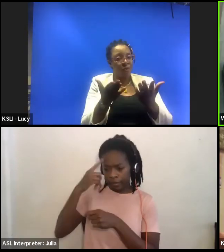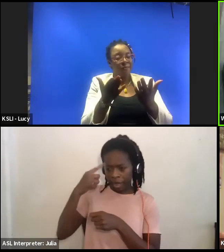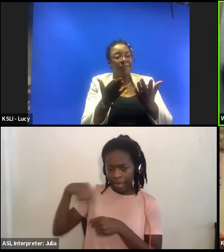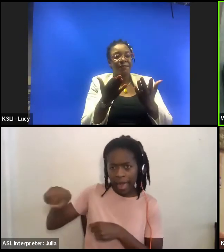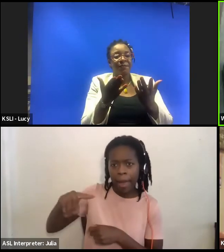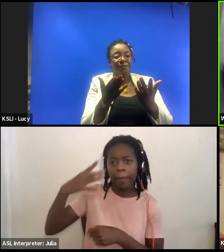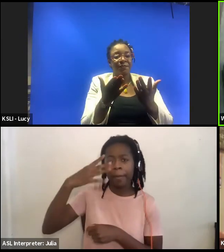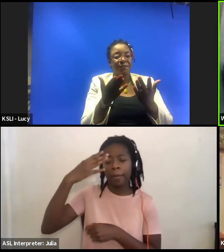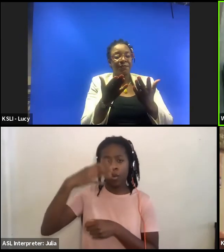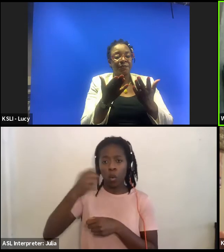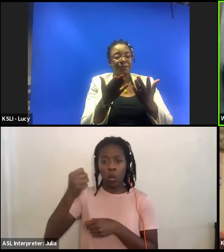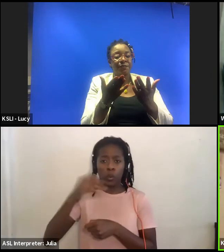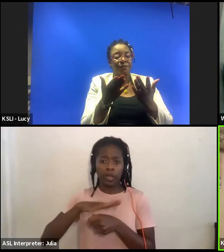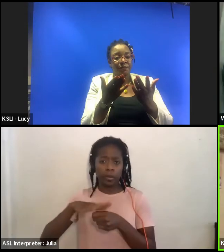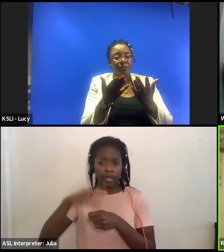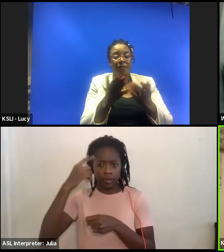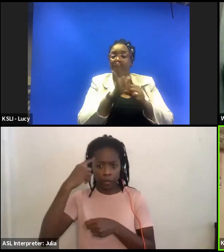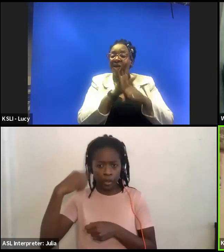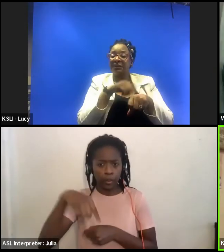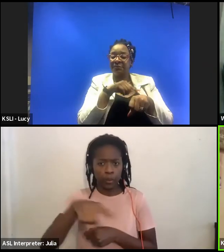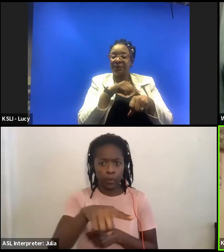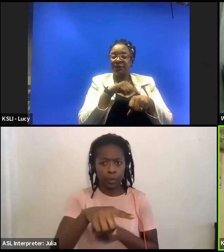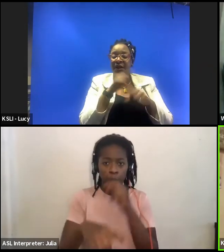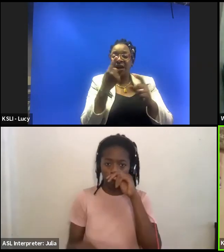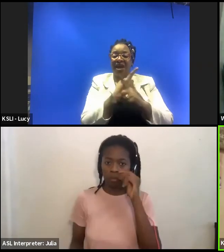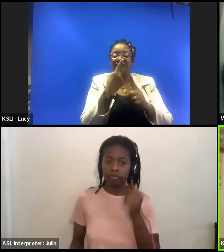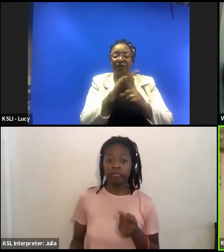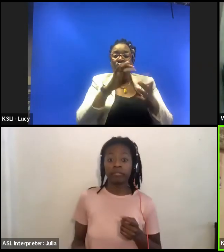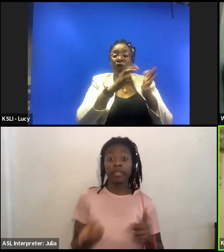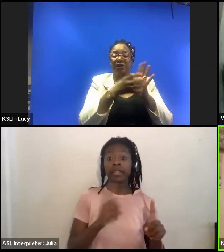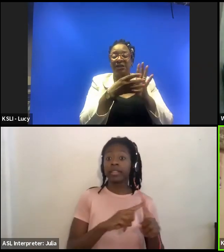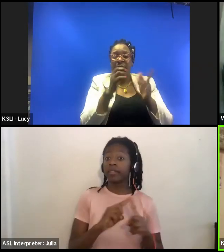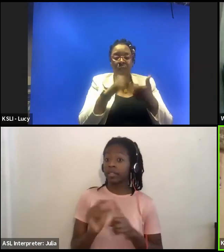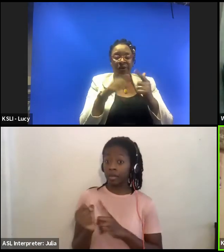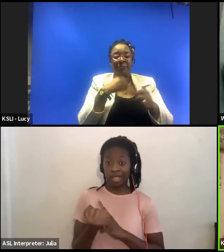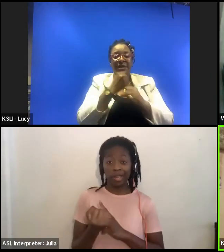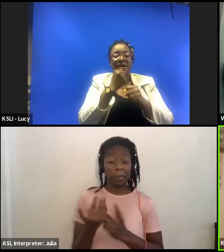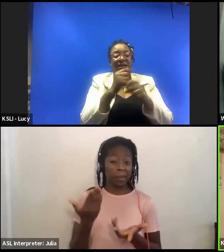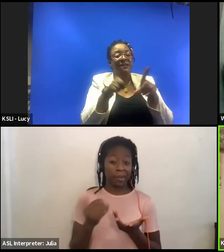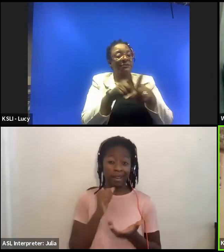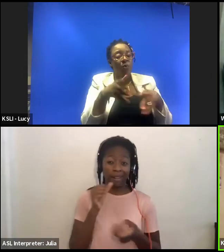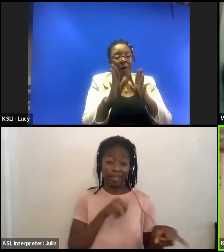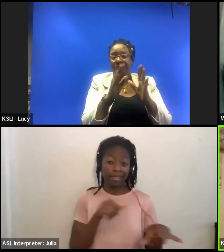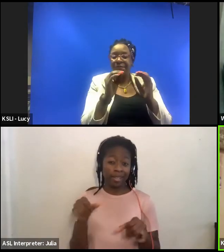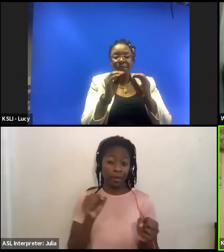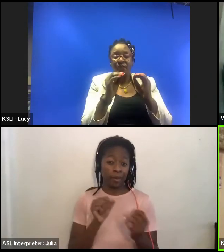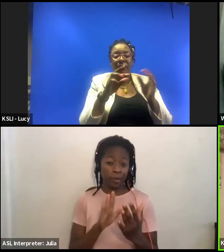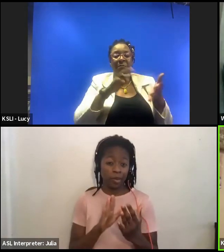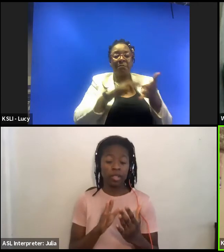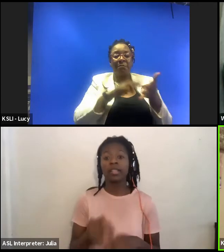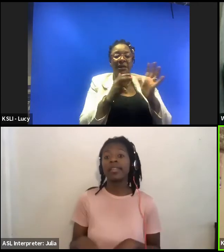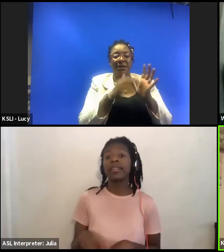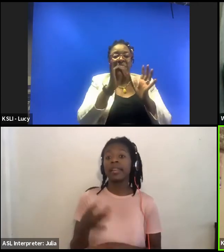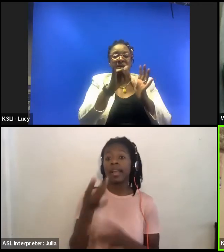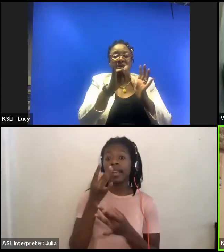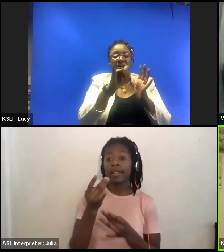Oftentimes, in different contexts that's not necessarily done in the same way. And so it's really interesting to hear about your experiences when it hasn't happened